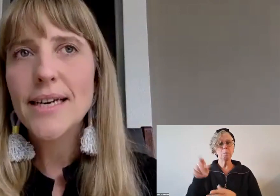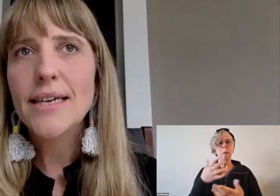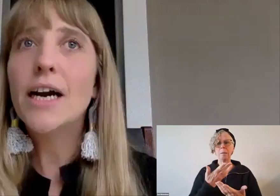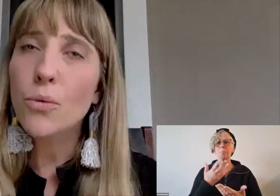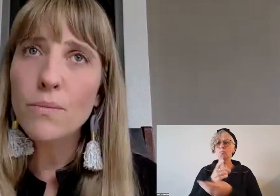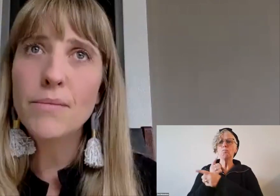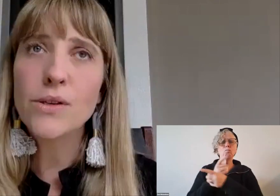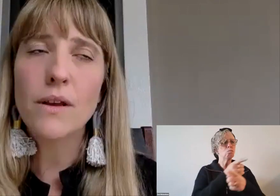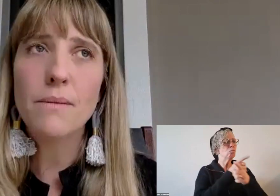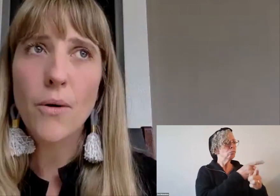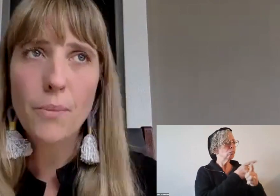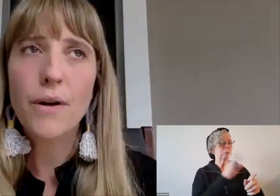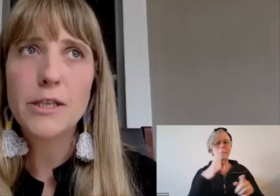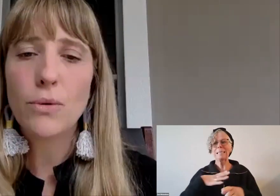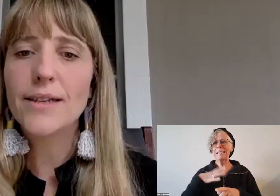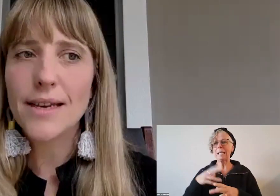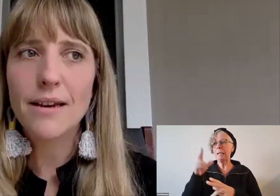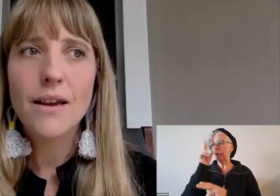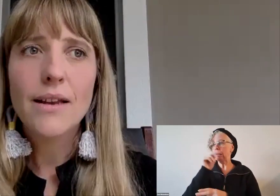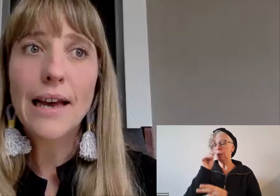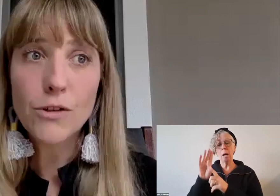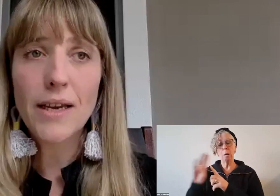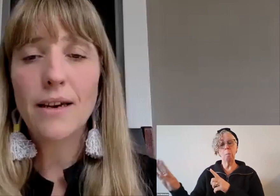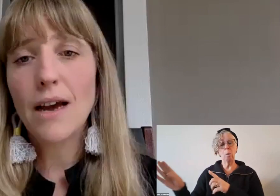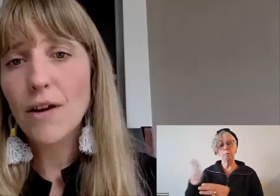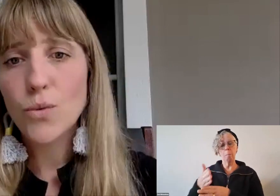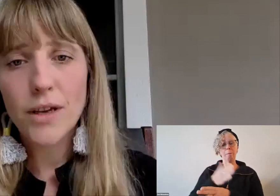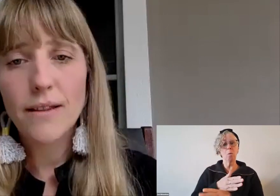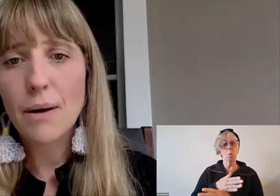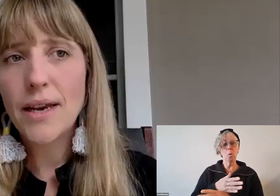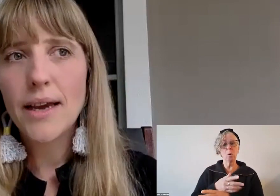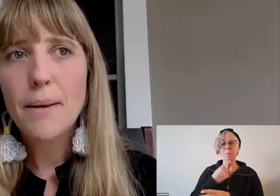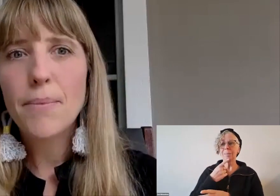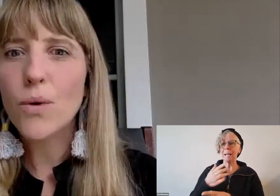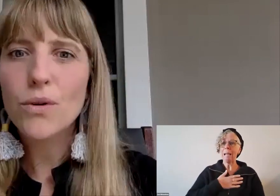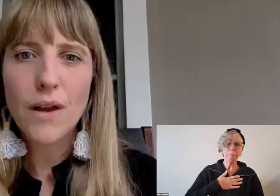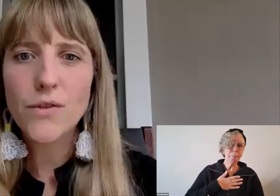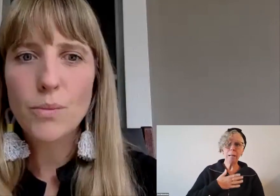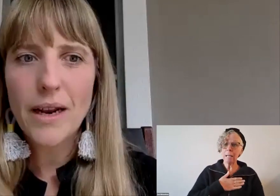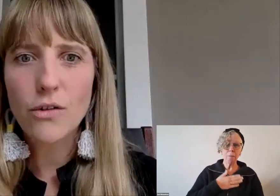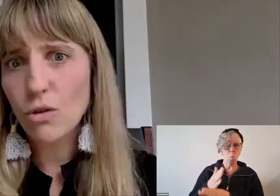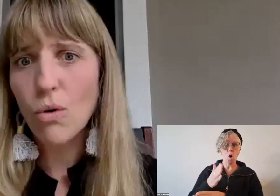Young board members on the previous board had said loved being in it, have loved working in the company, but we would have loved to have been able to do more.